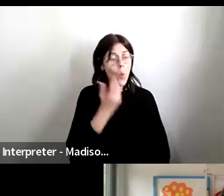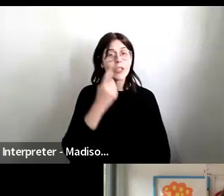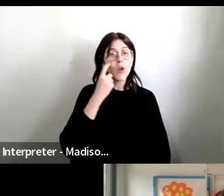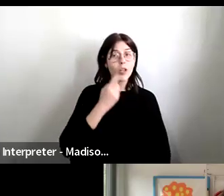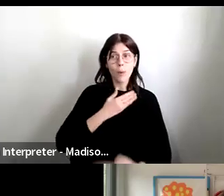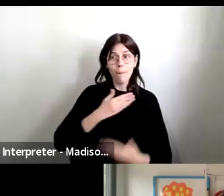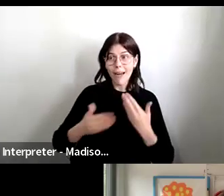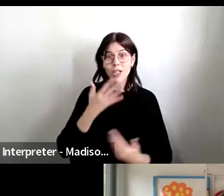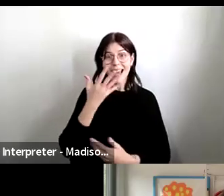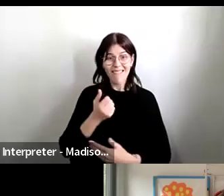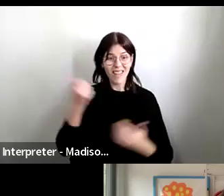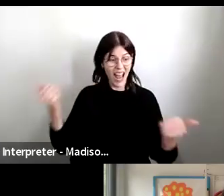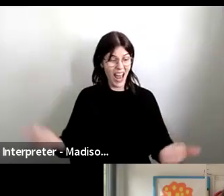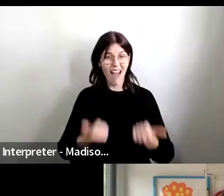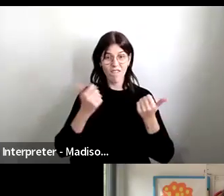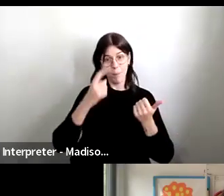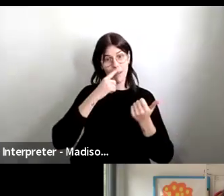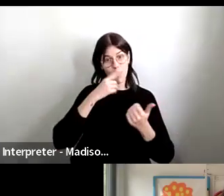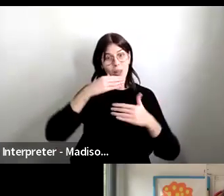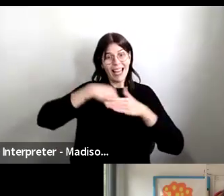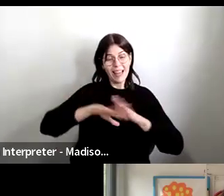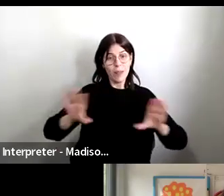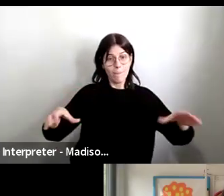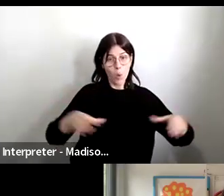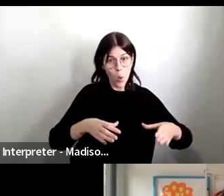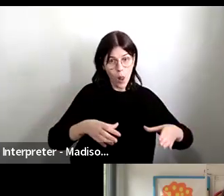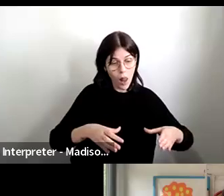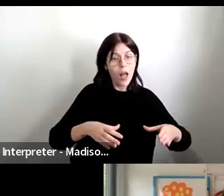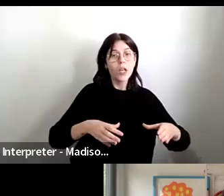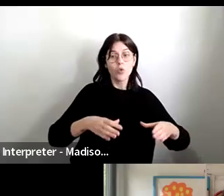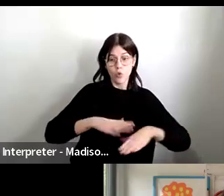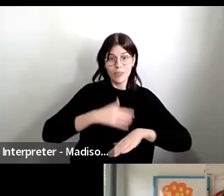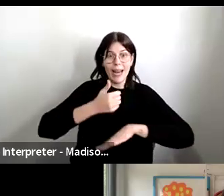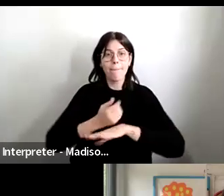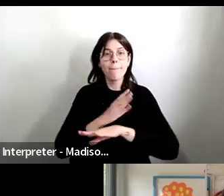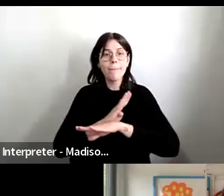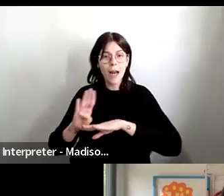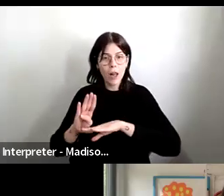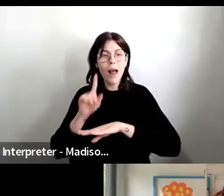capacity in the pool of peers to be able to form the panels but not so many people that